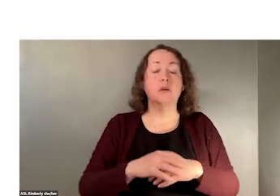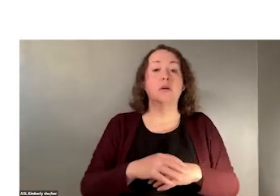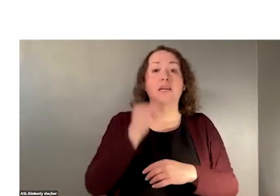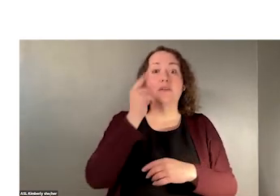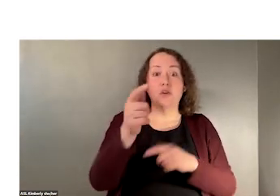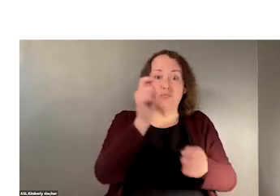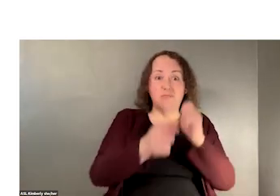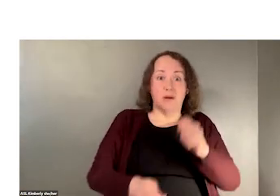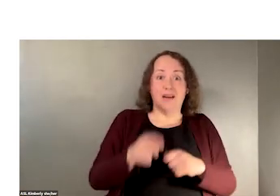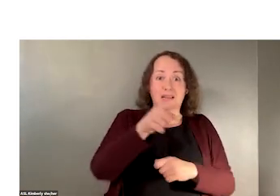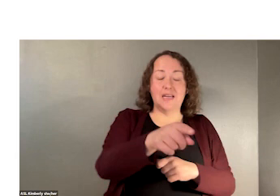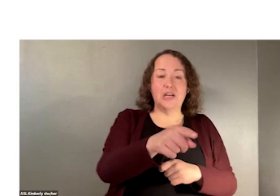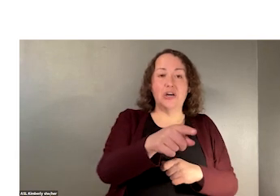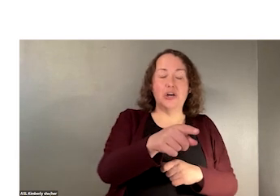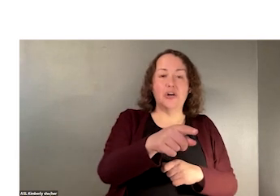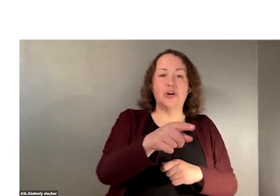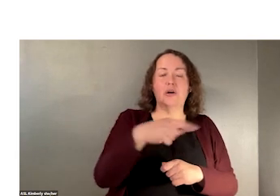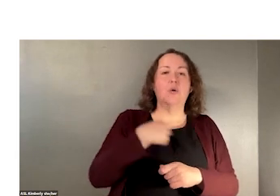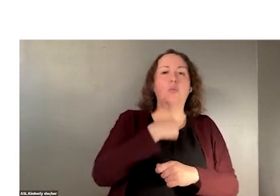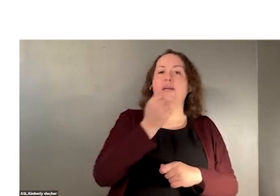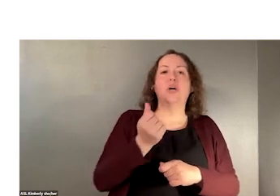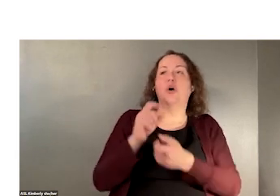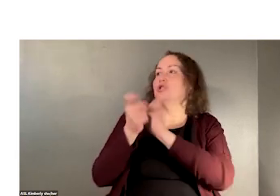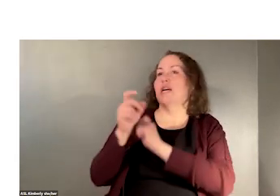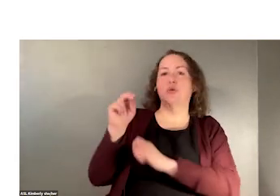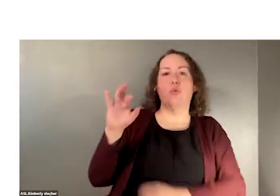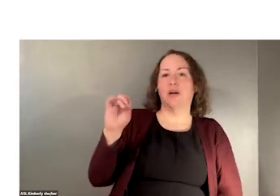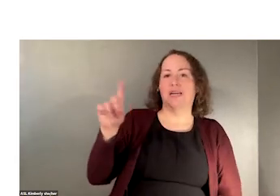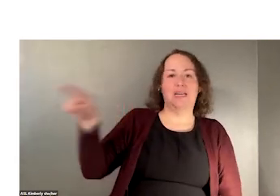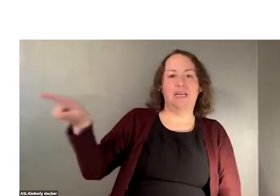It just is a change -- that local version of your biosketch.